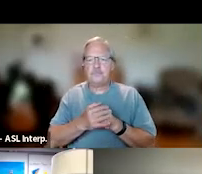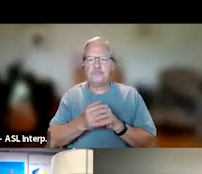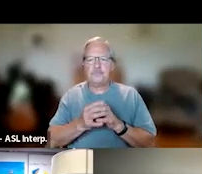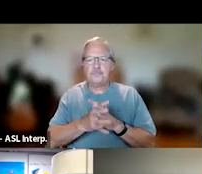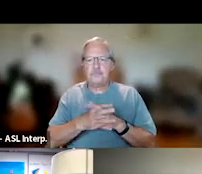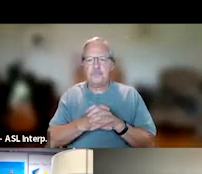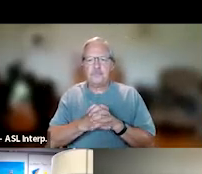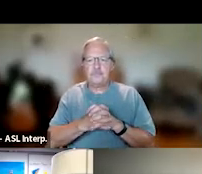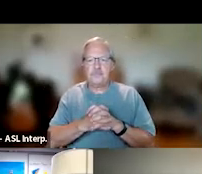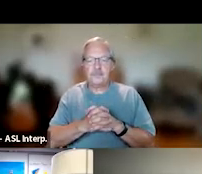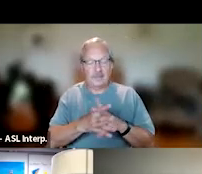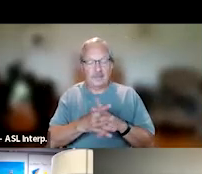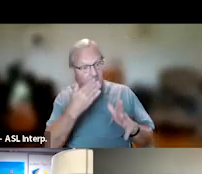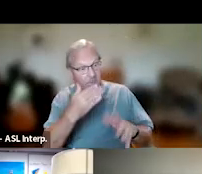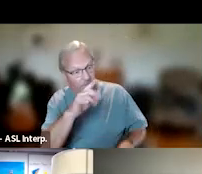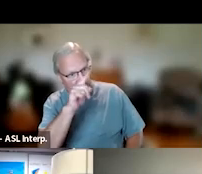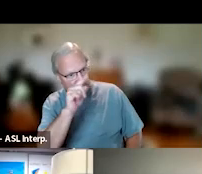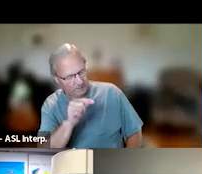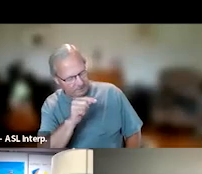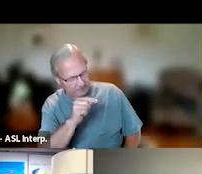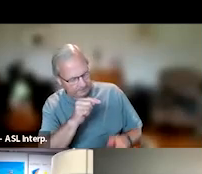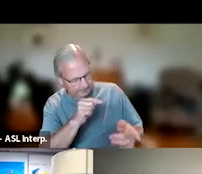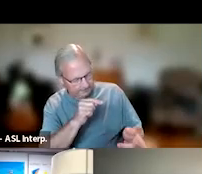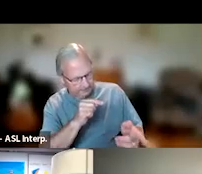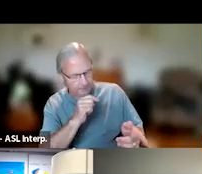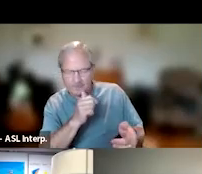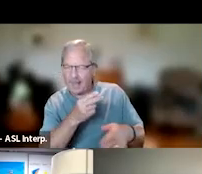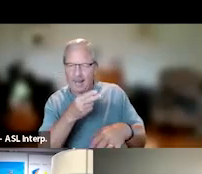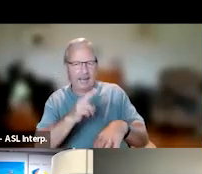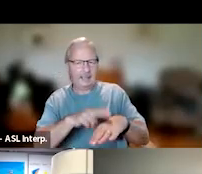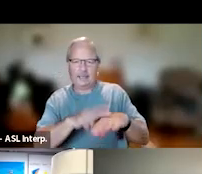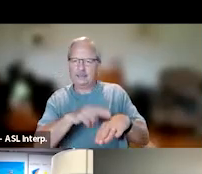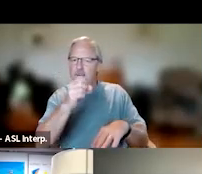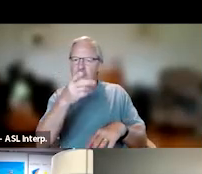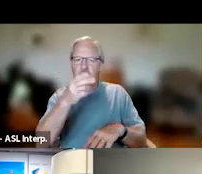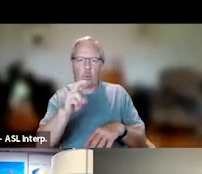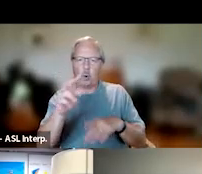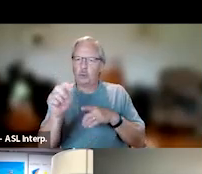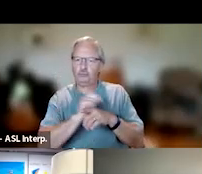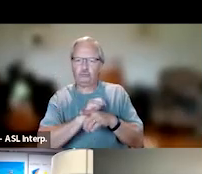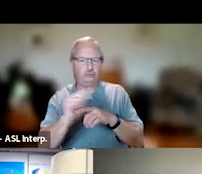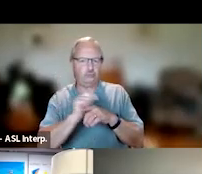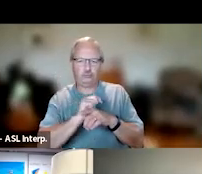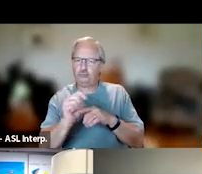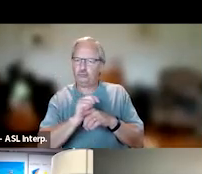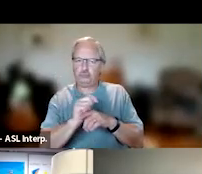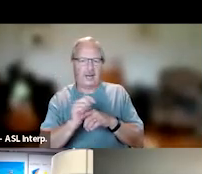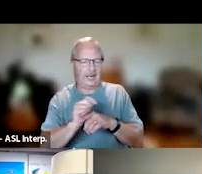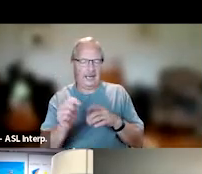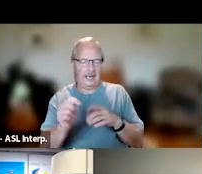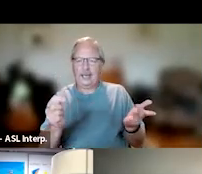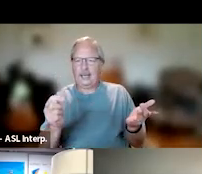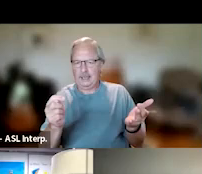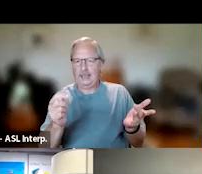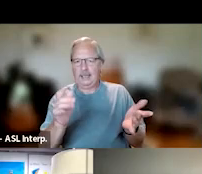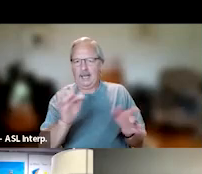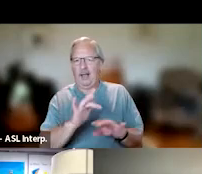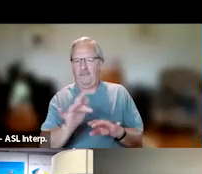That's a good question. So there won't be a national SOAR training available from the SAMHSA SOAR TA Center.